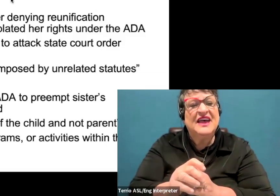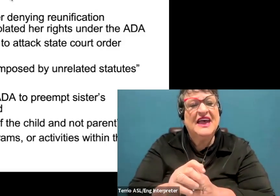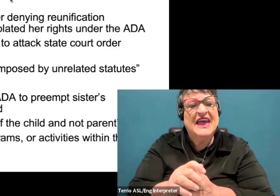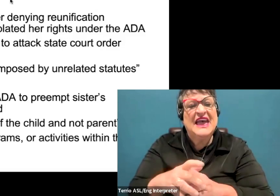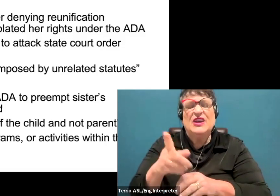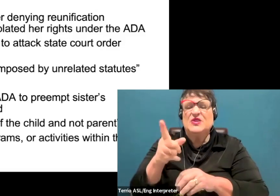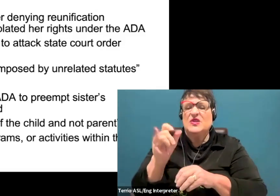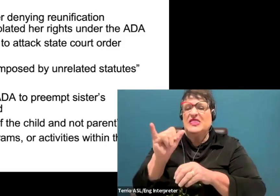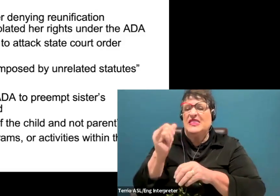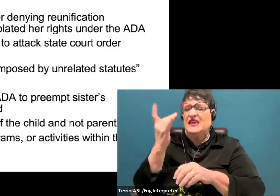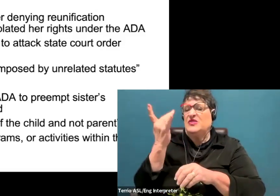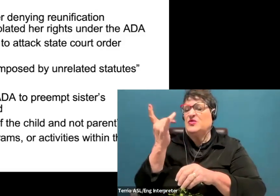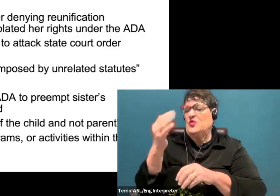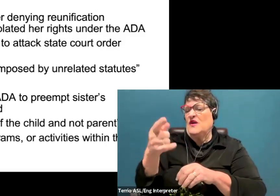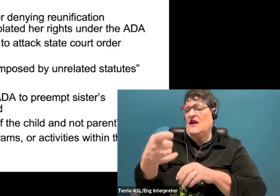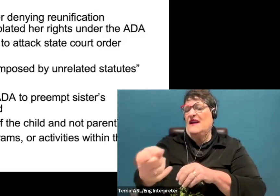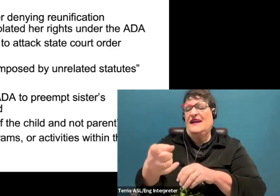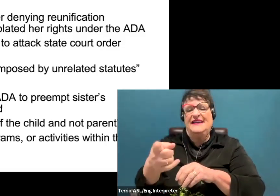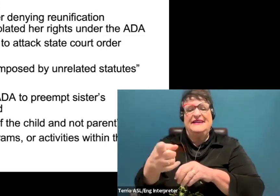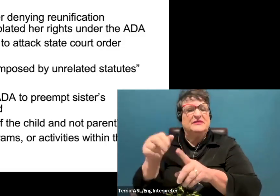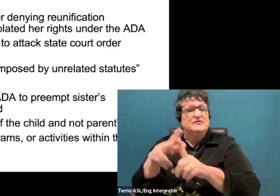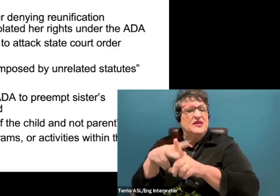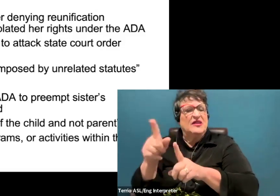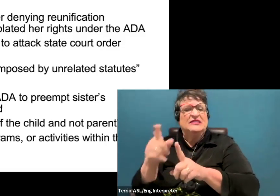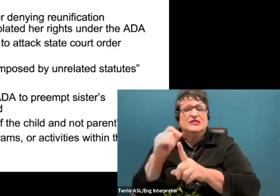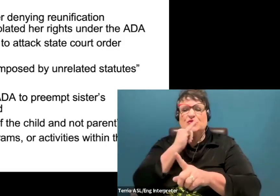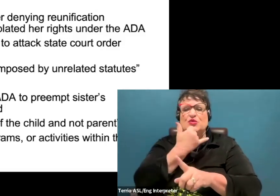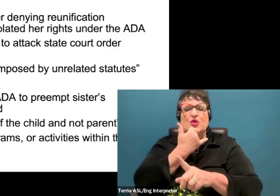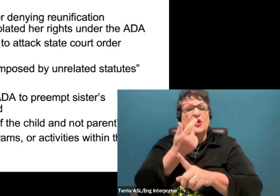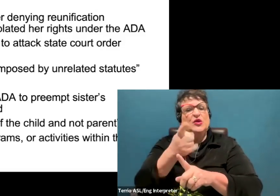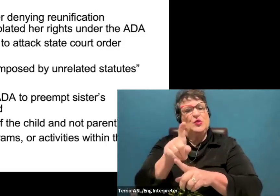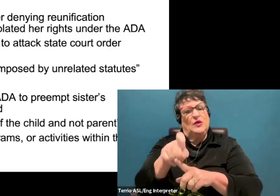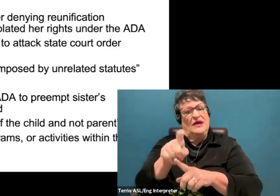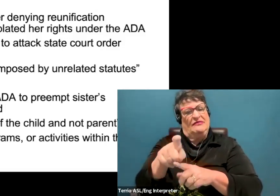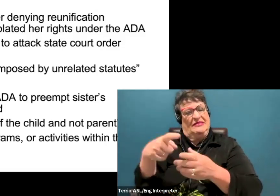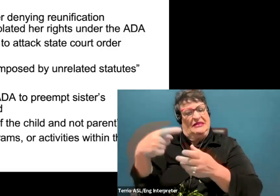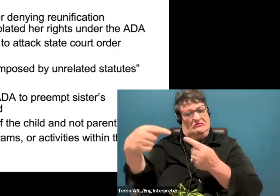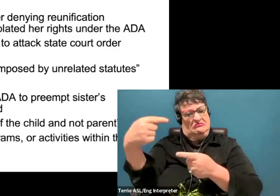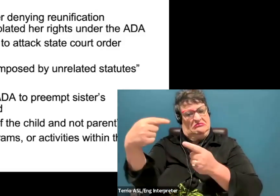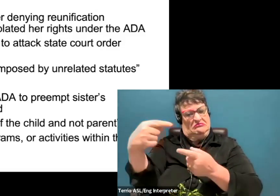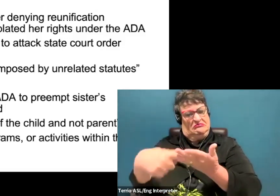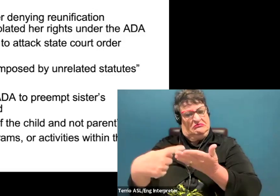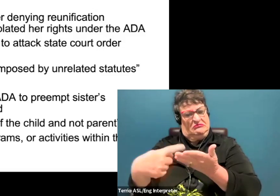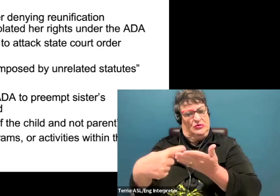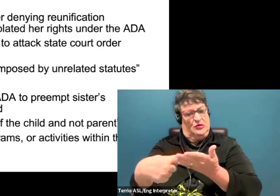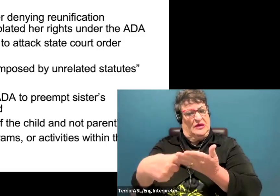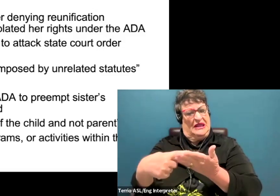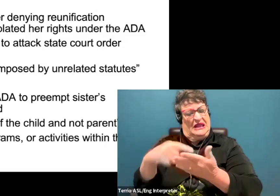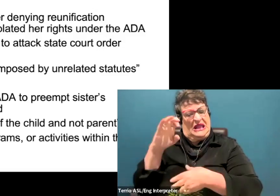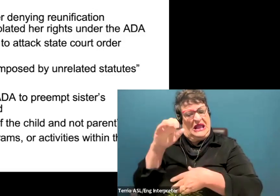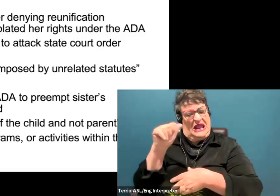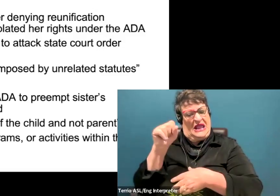because you're probably going to have to make similar arguments when you're saying cases like these are wrong and also highlight